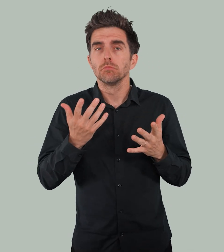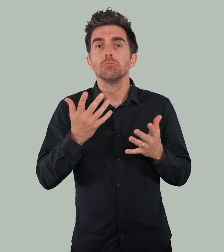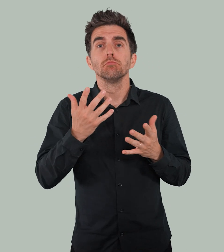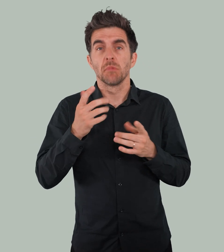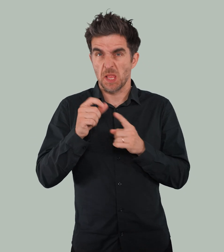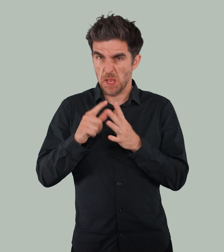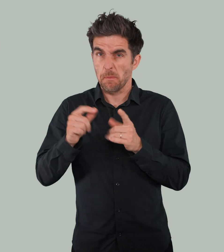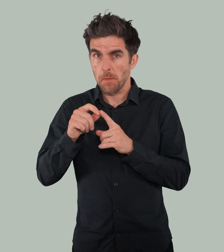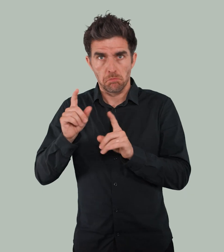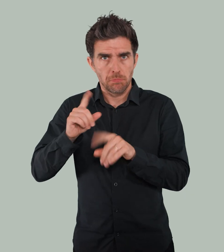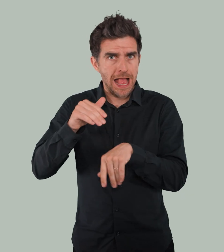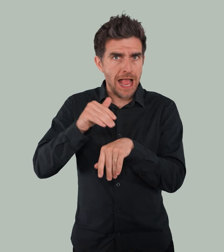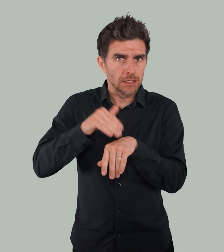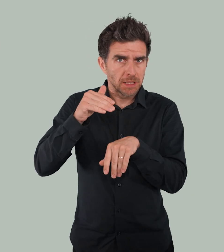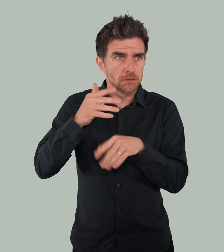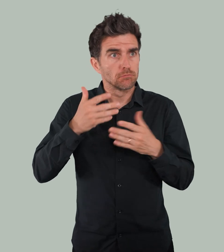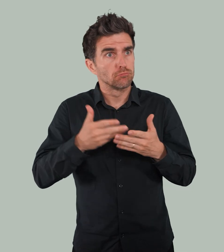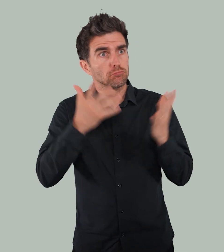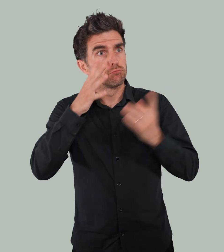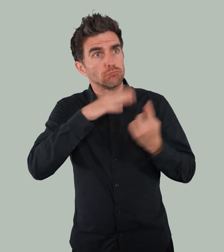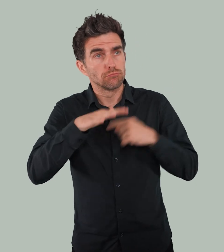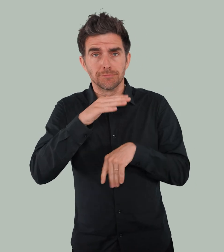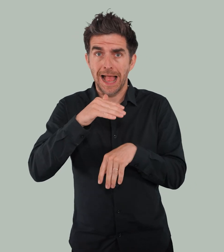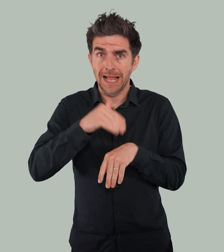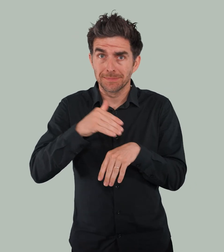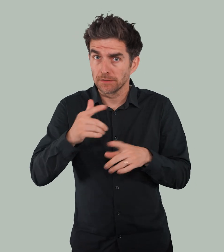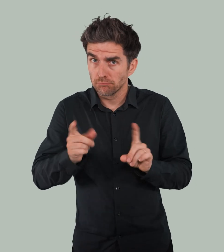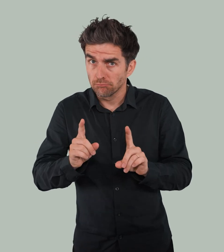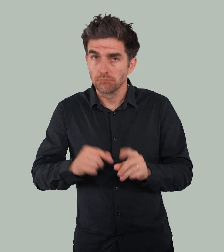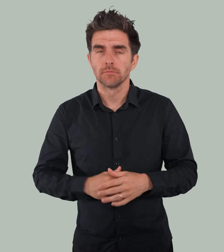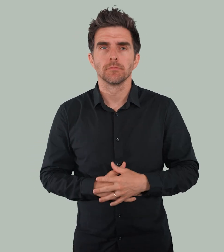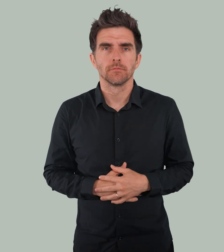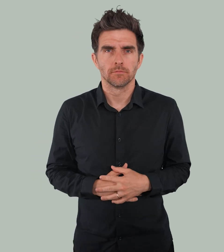and the impact that this has had on PIP and wider society.